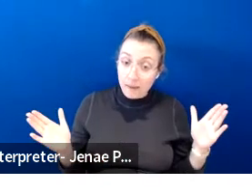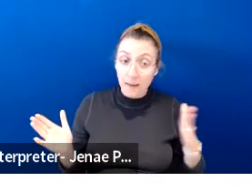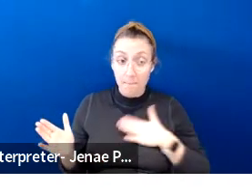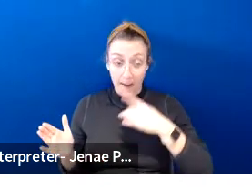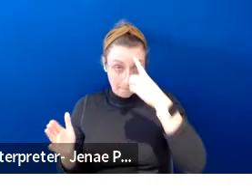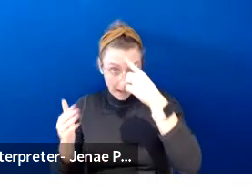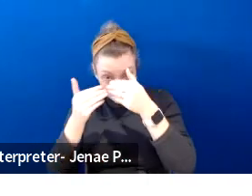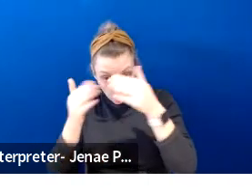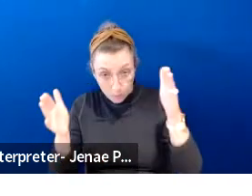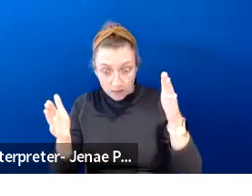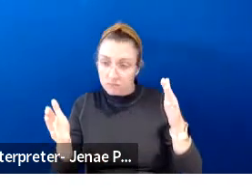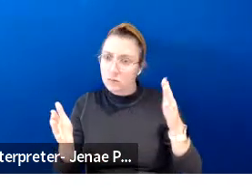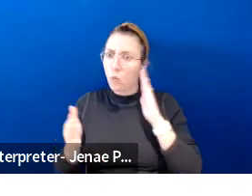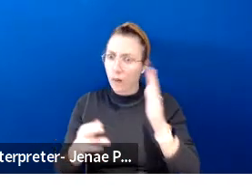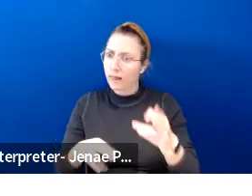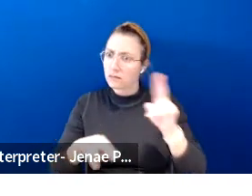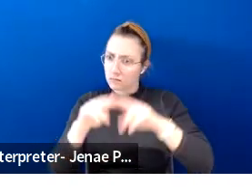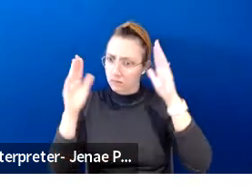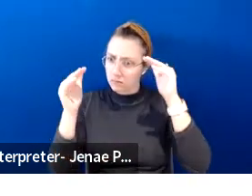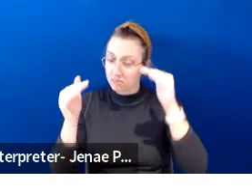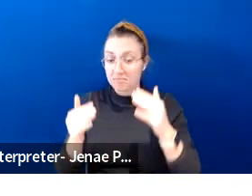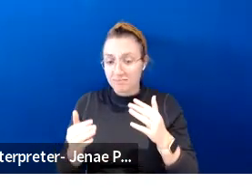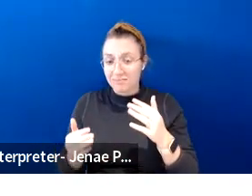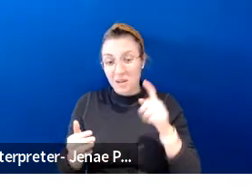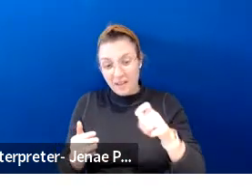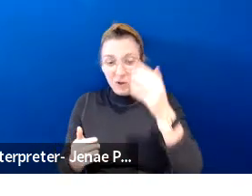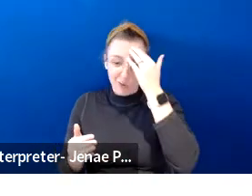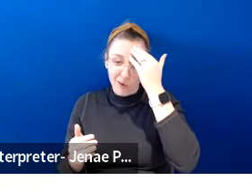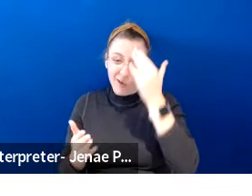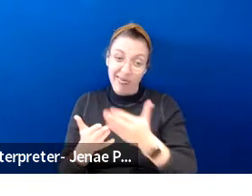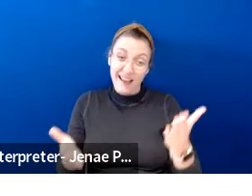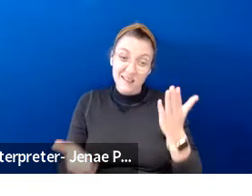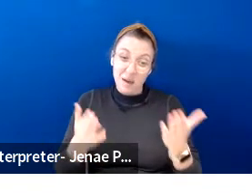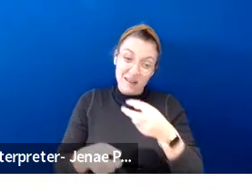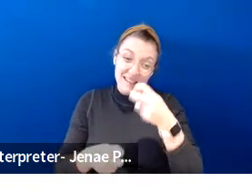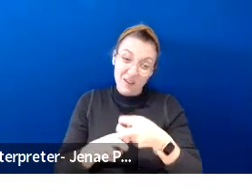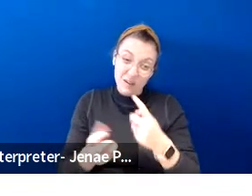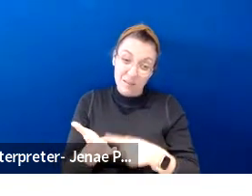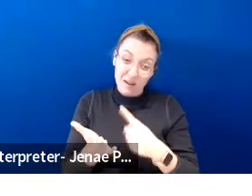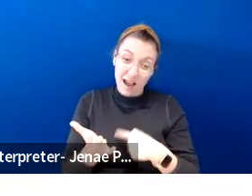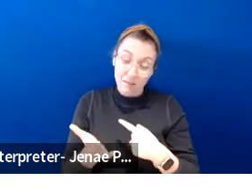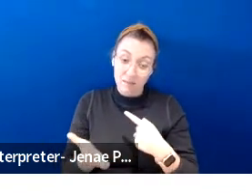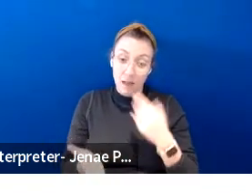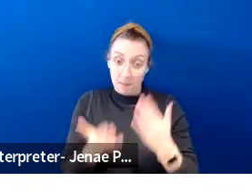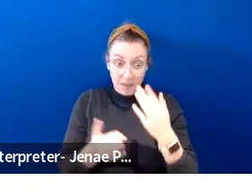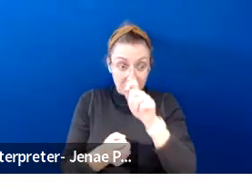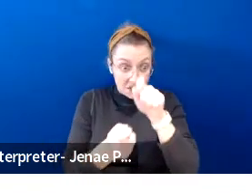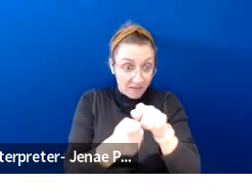and recognize that things may be difficult from time to time, you may not have an answer to a particular problem that confronts you.